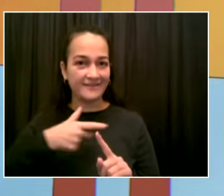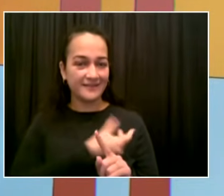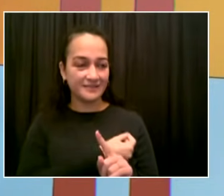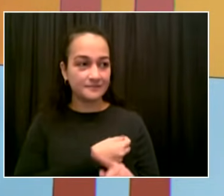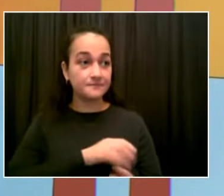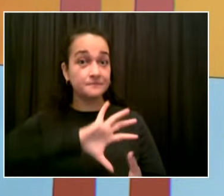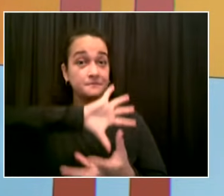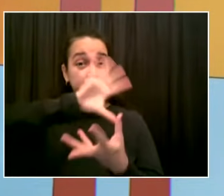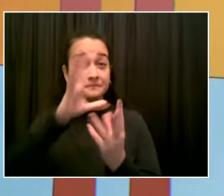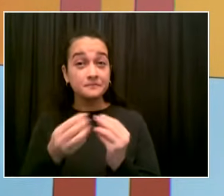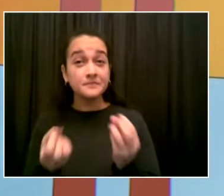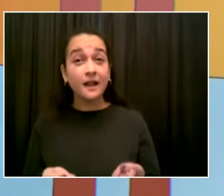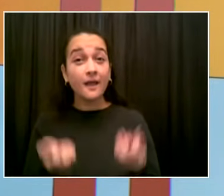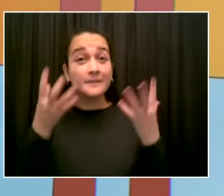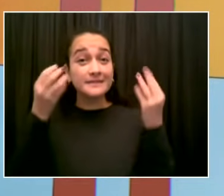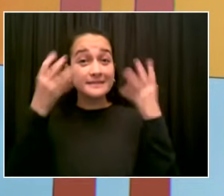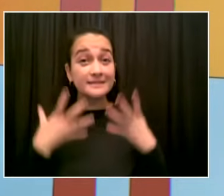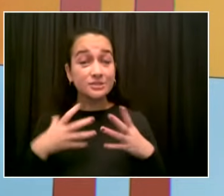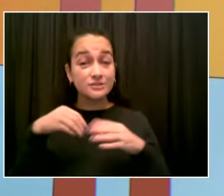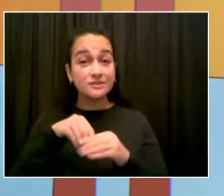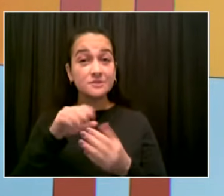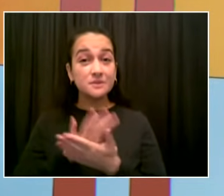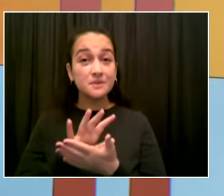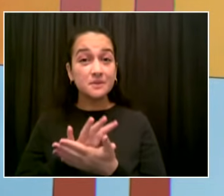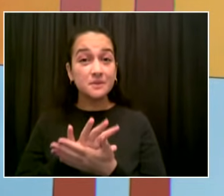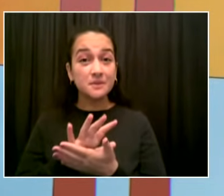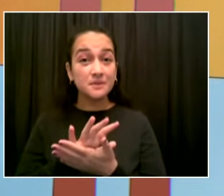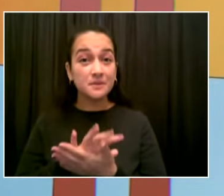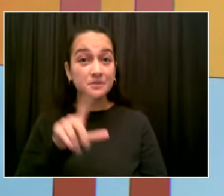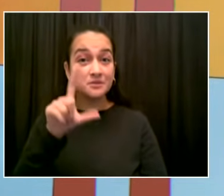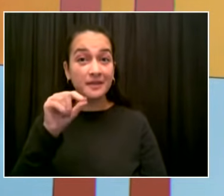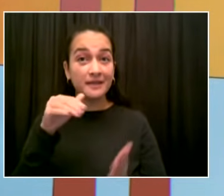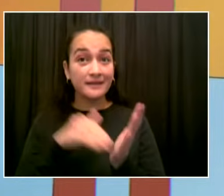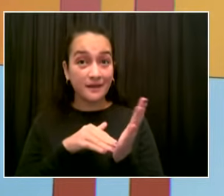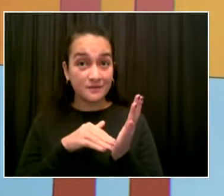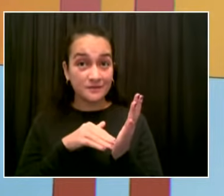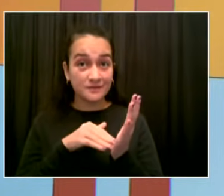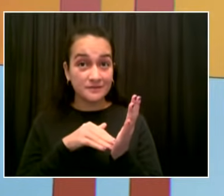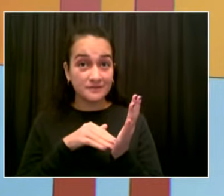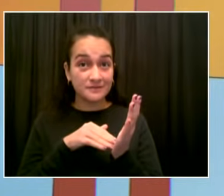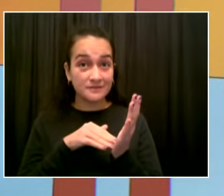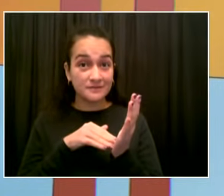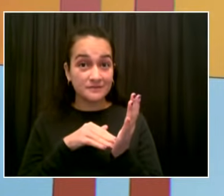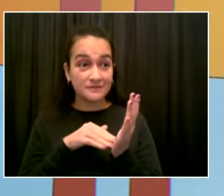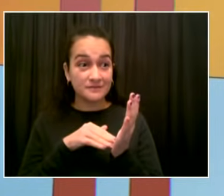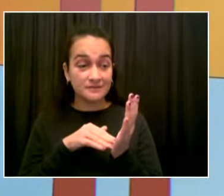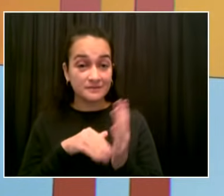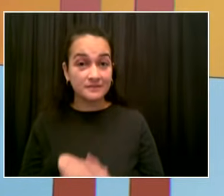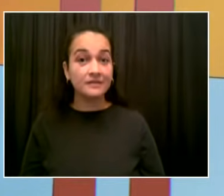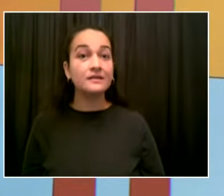LEAST. AREN'T VACCINATED.